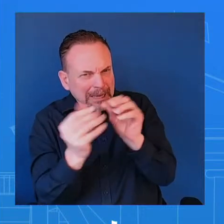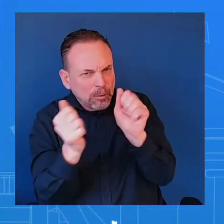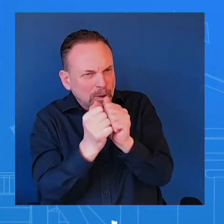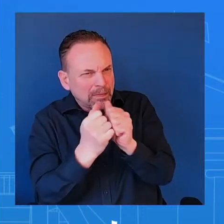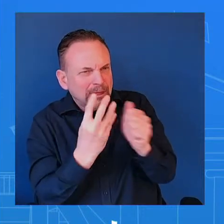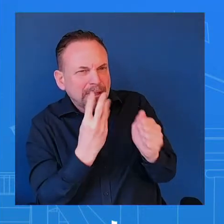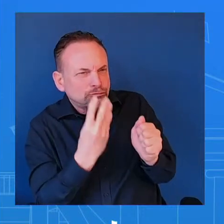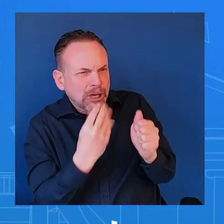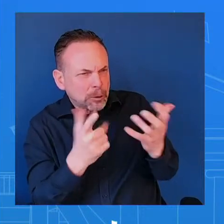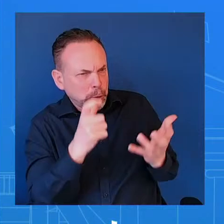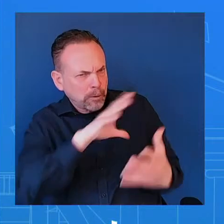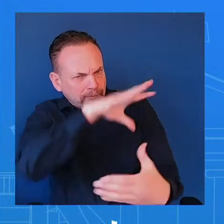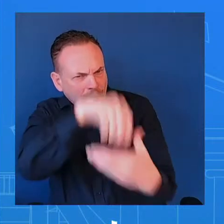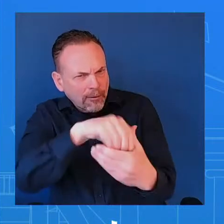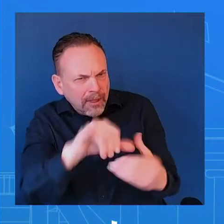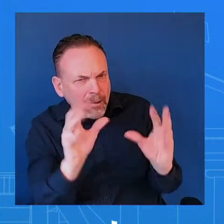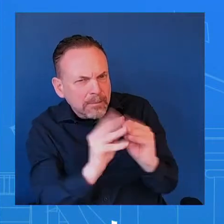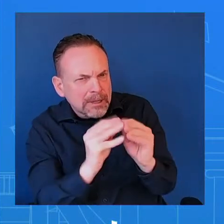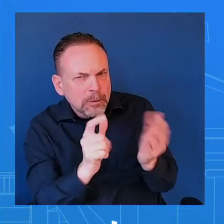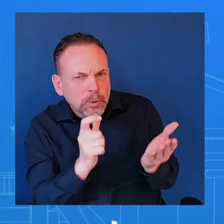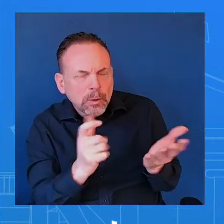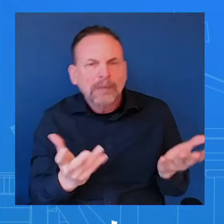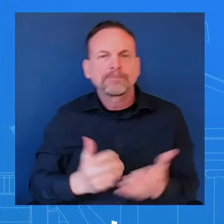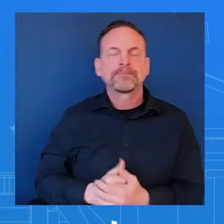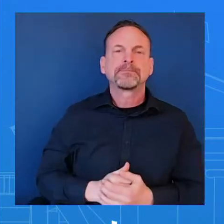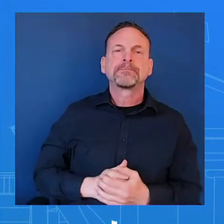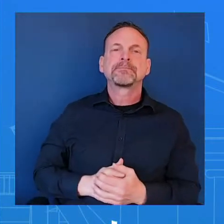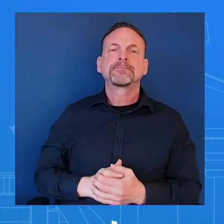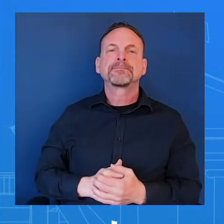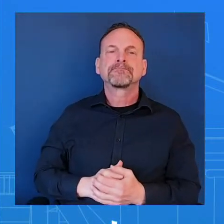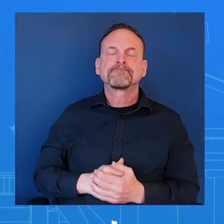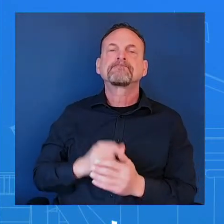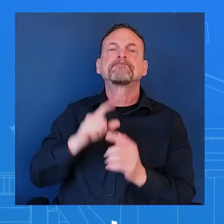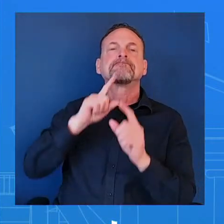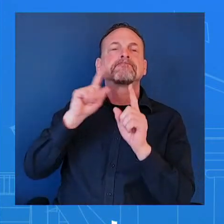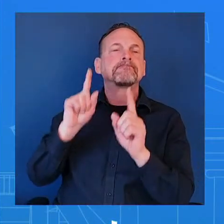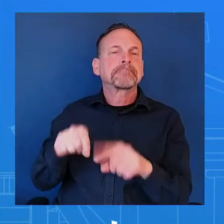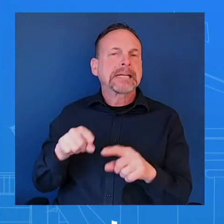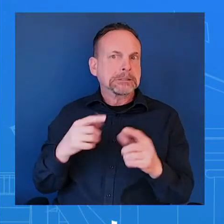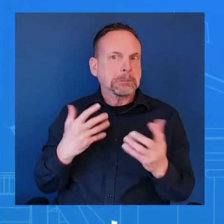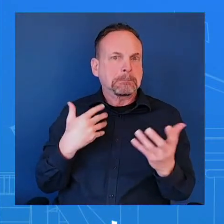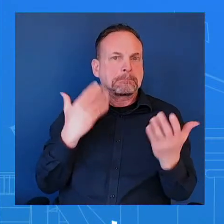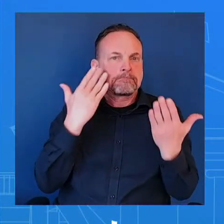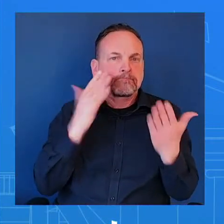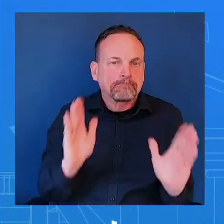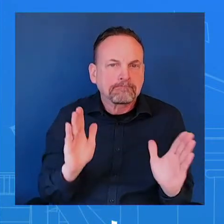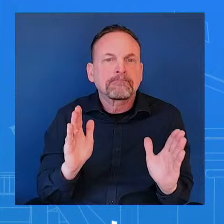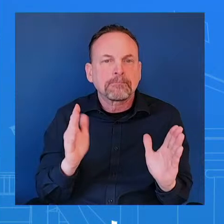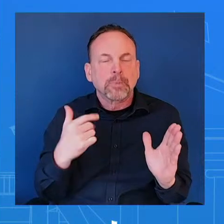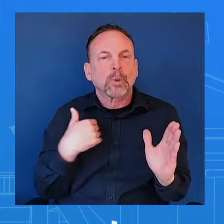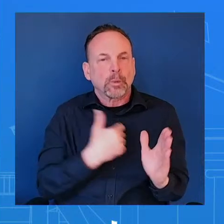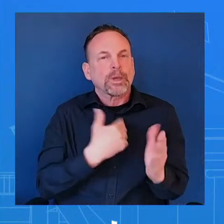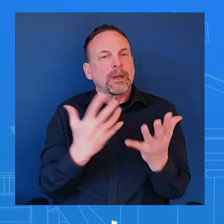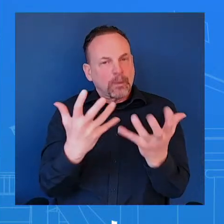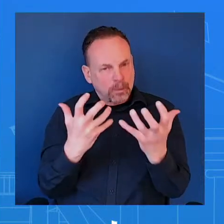is that the expectation is to have a meeting in person. I think it was important that there was a virtual meeting that occurred, obviously, on Monday